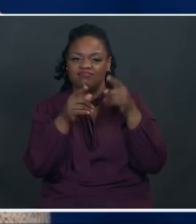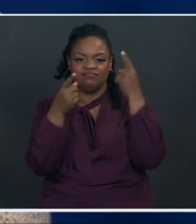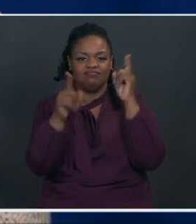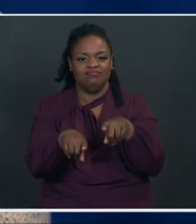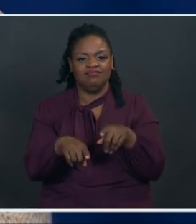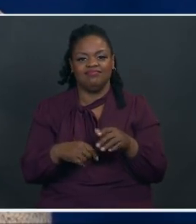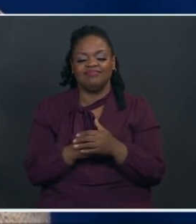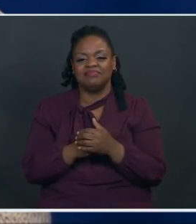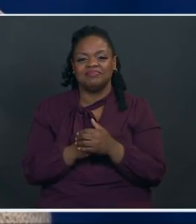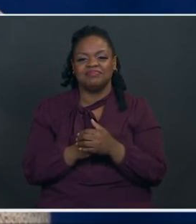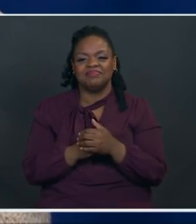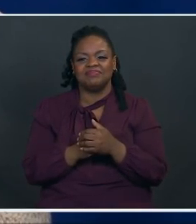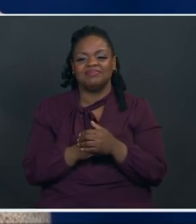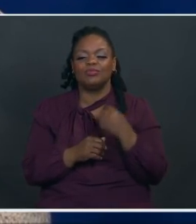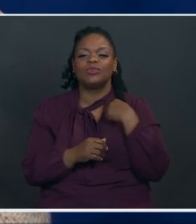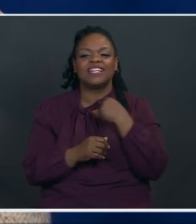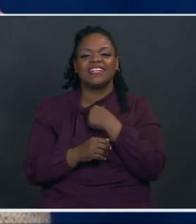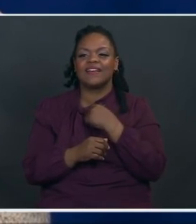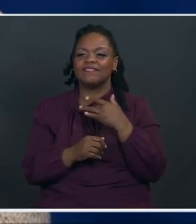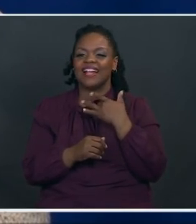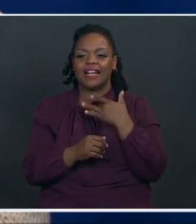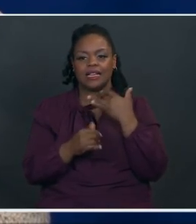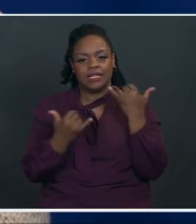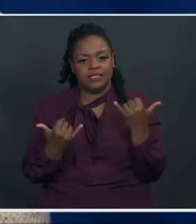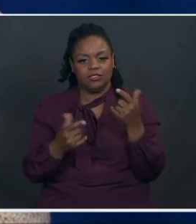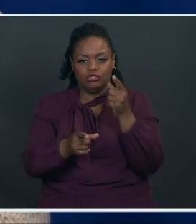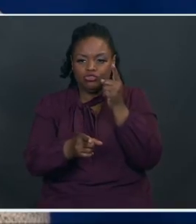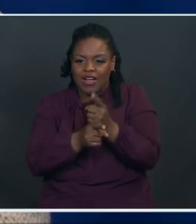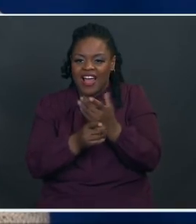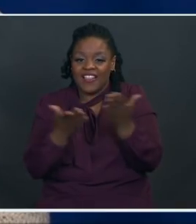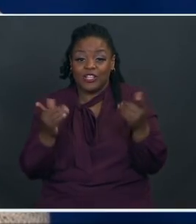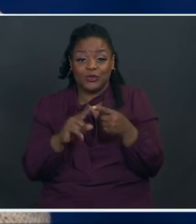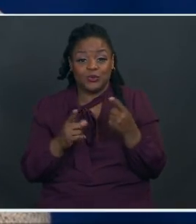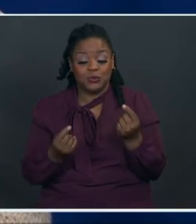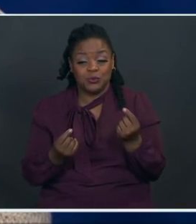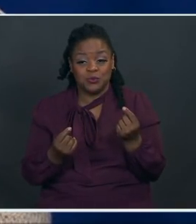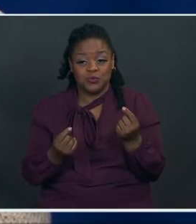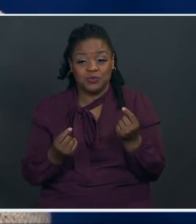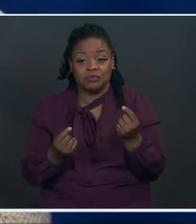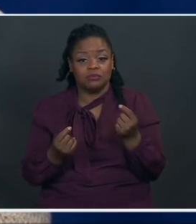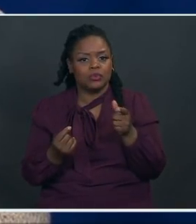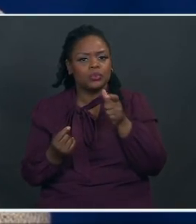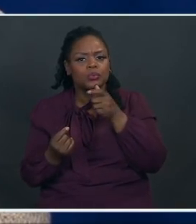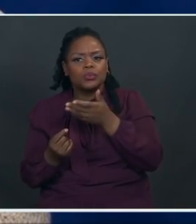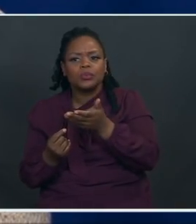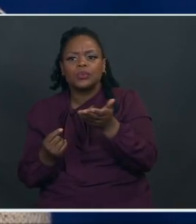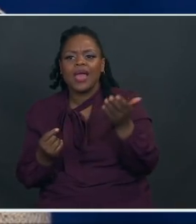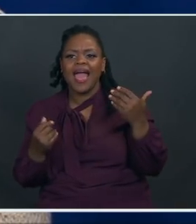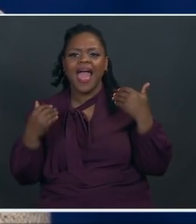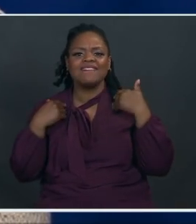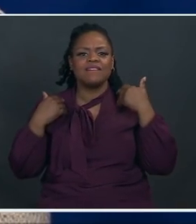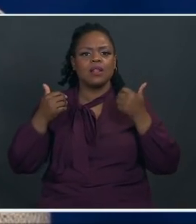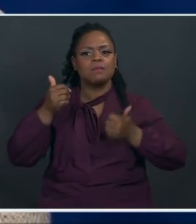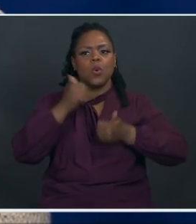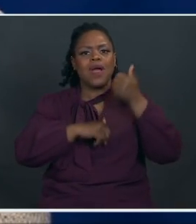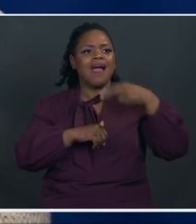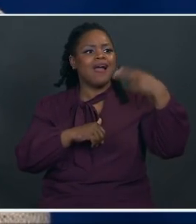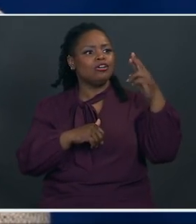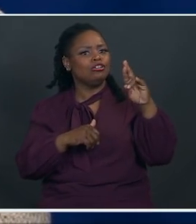It's simply the right thing to do to ensure that those who are hardest hit or at highest risk have the opportunity to stay safe